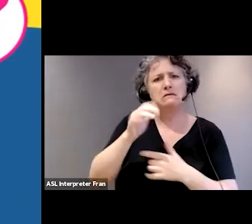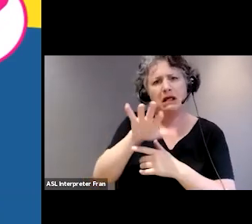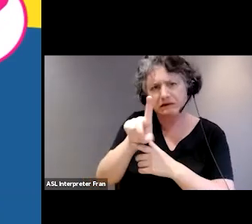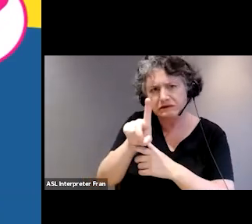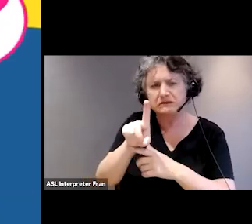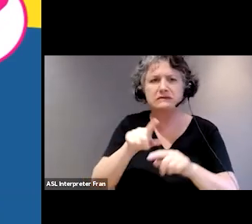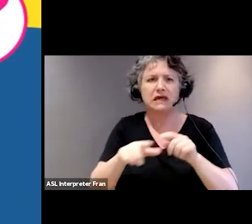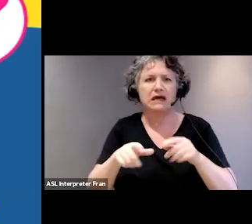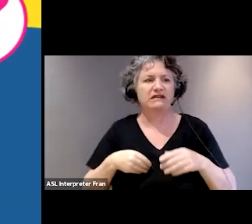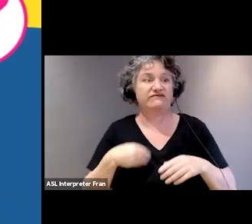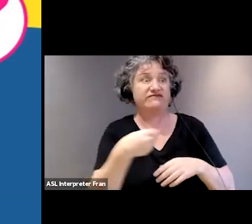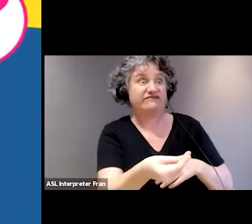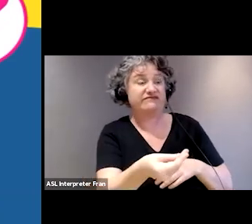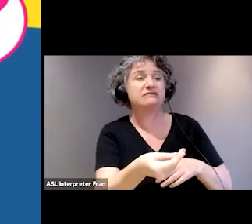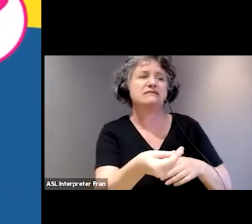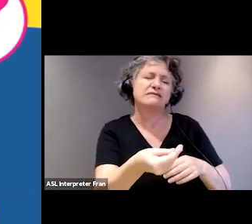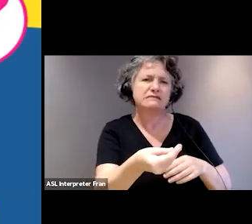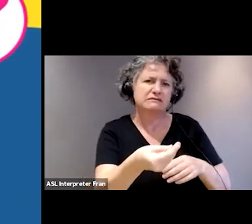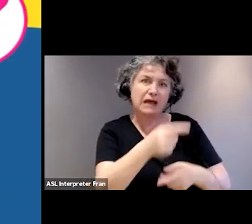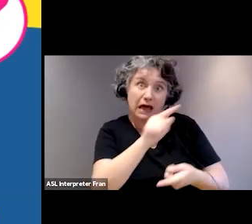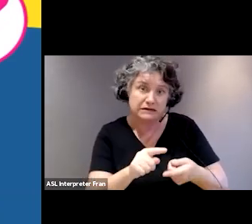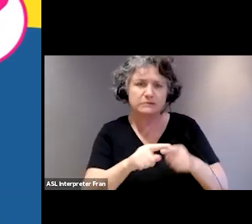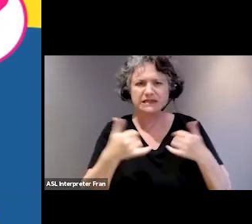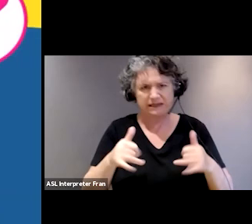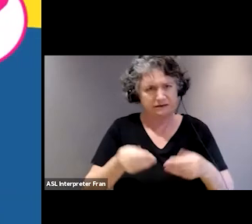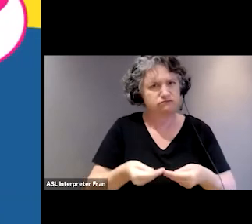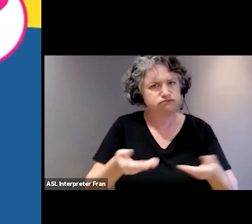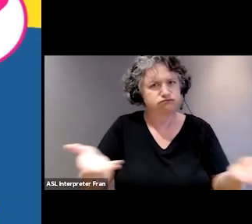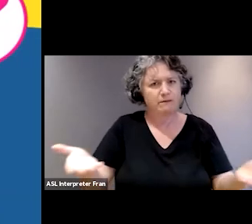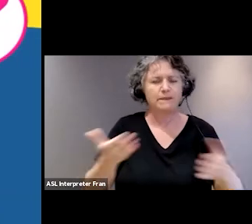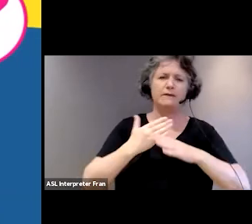19 even after being fully vaccinated, however the breakthrough cases are